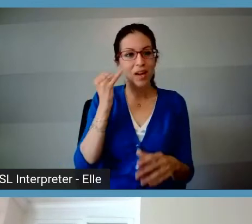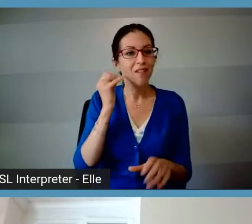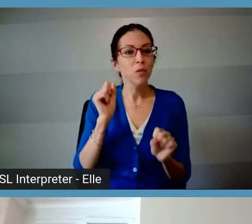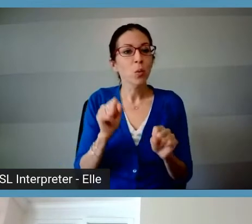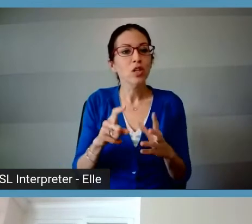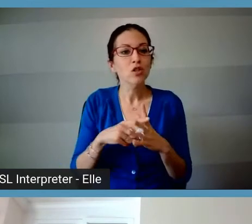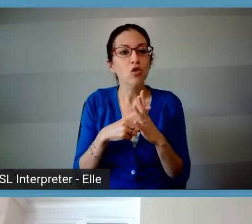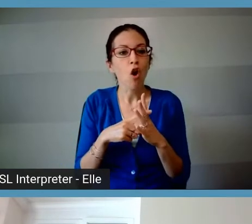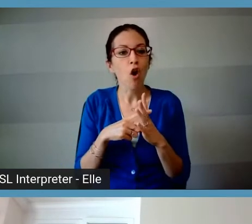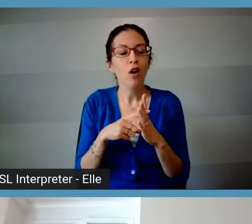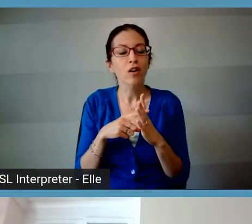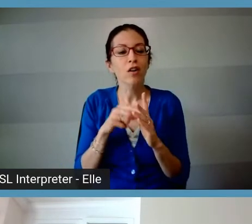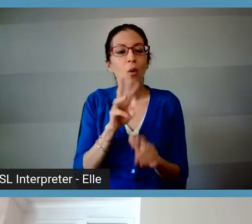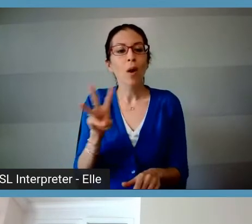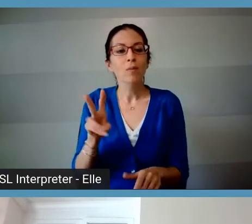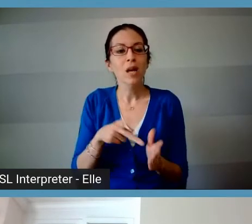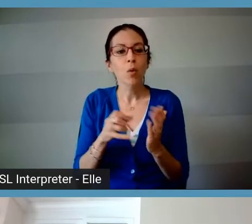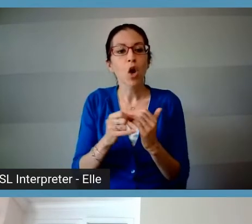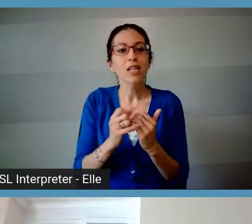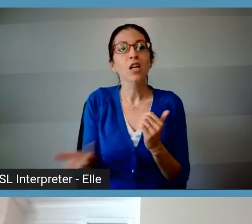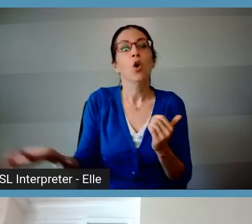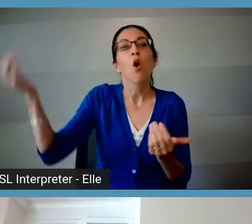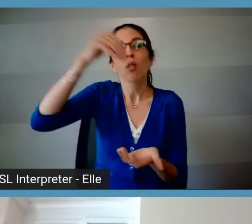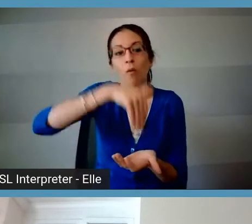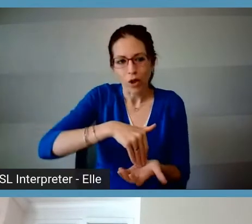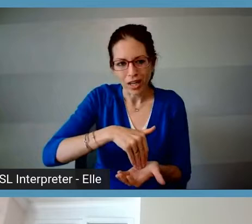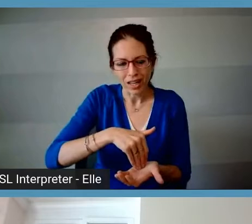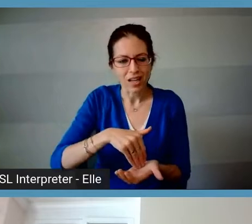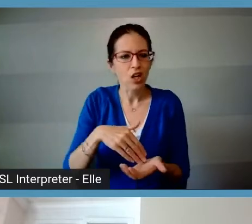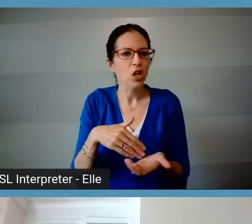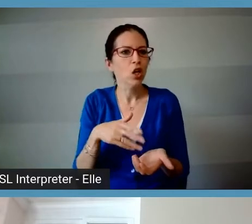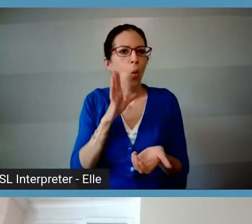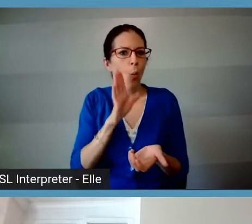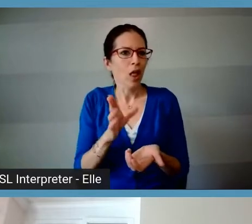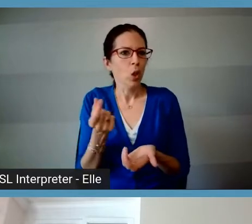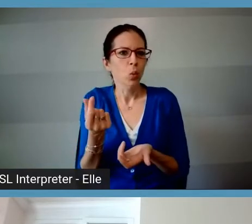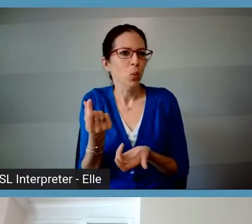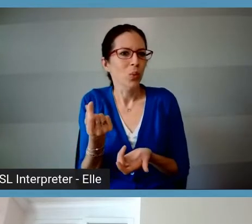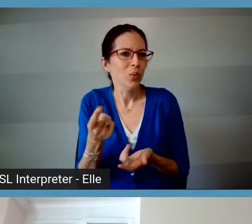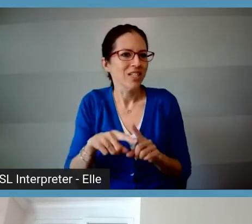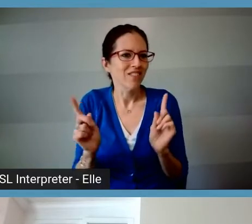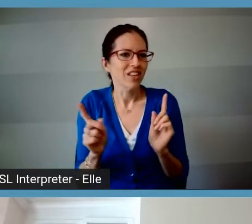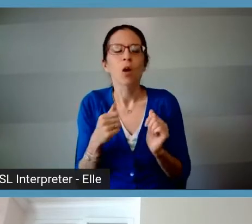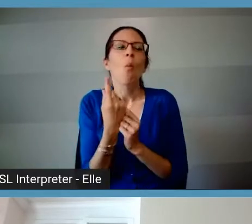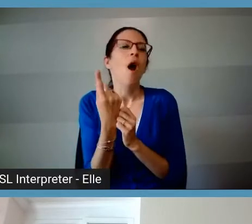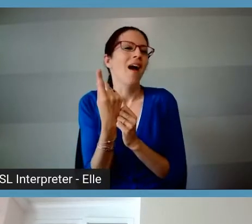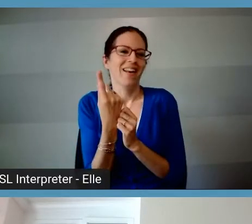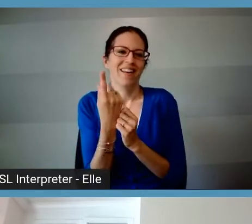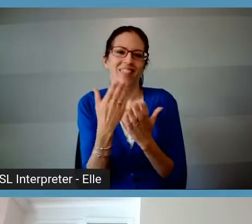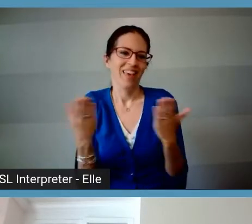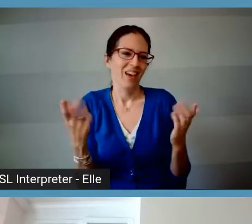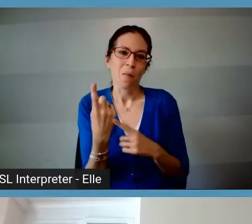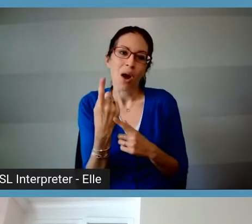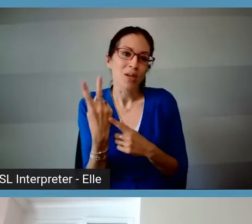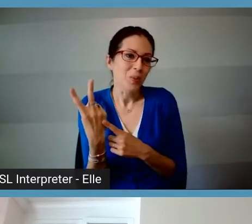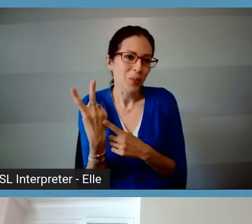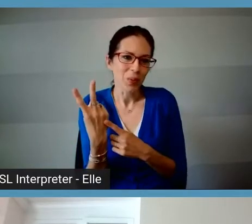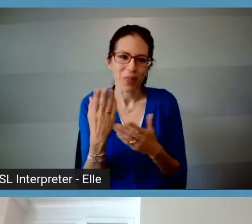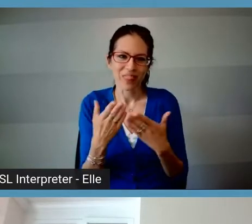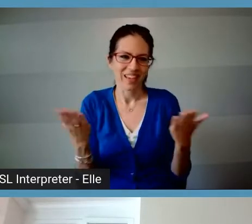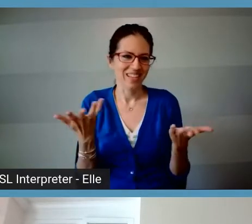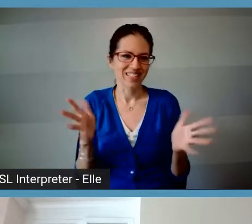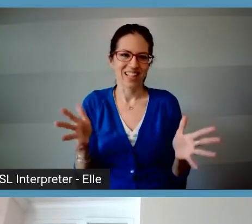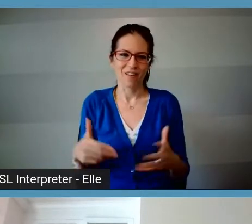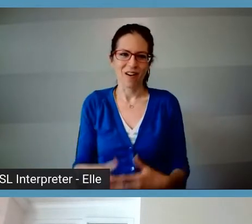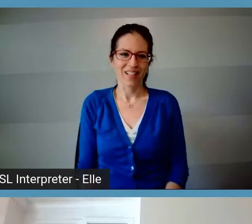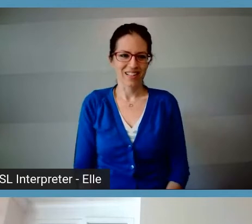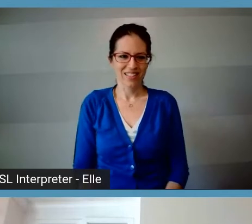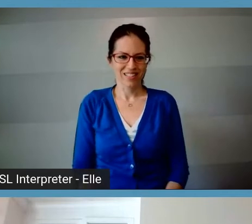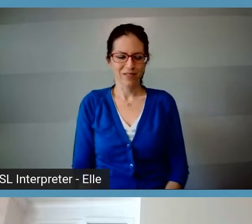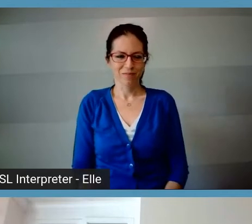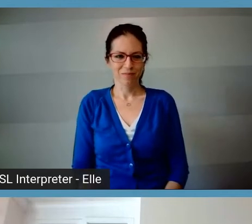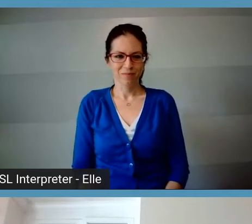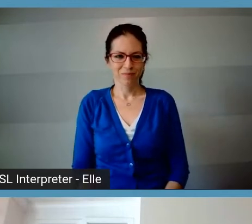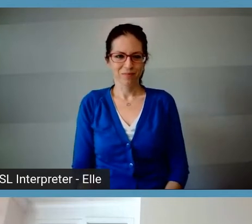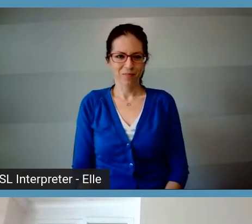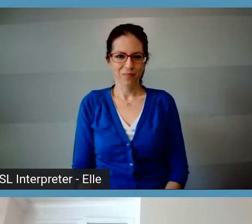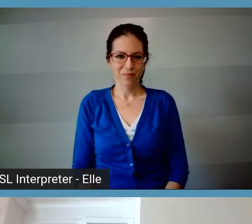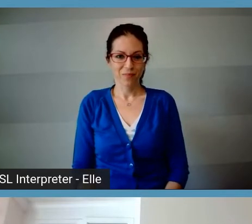project over, what would you would you do differently? Just the one or two. Anyone first?